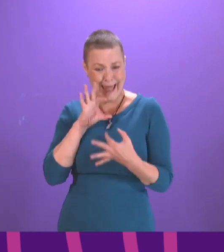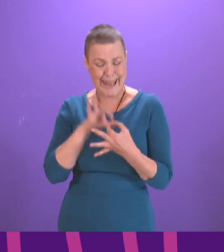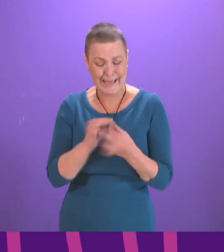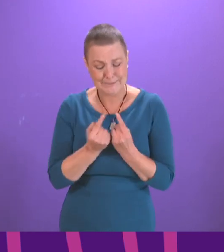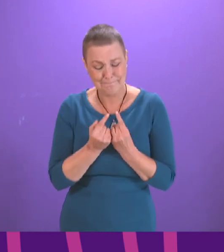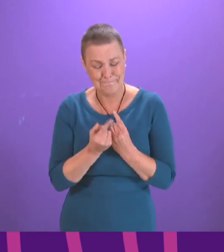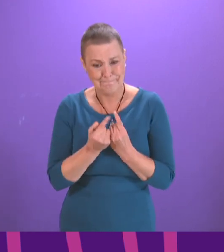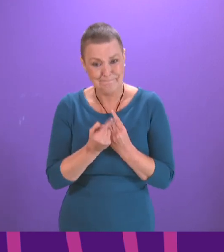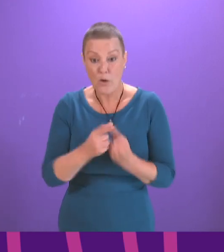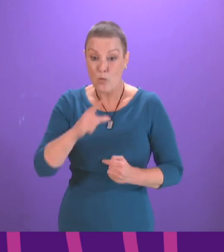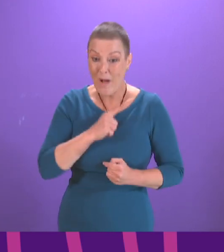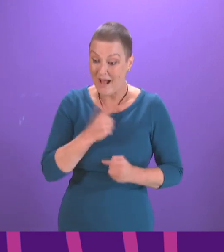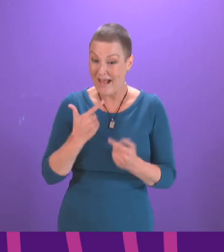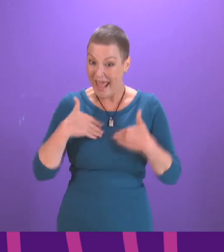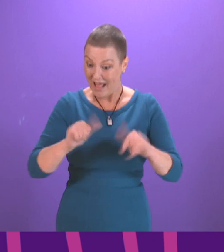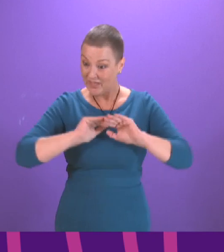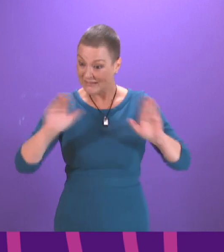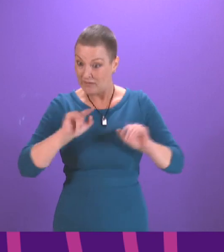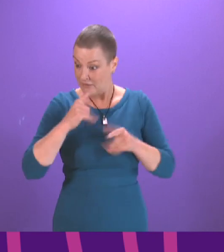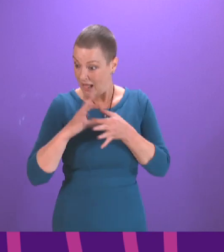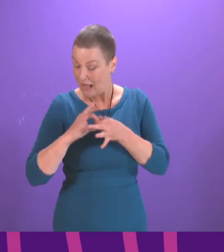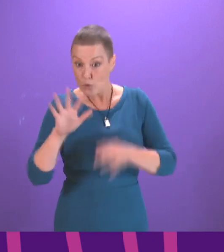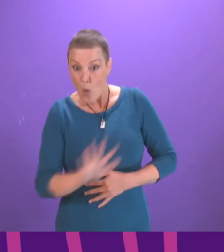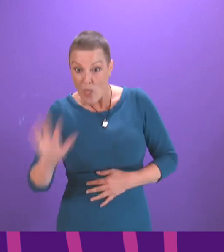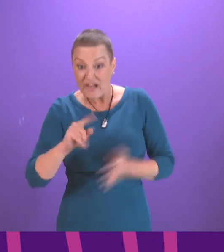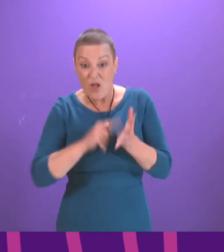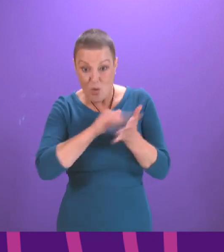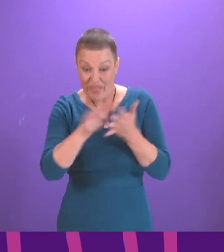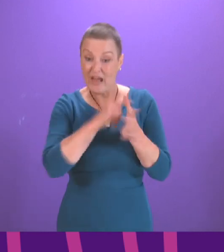with health services in Lothian and in Greater Glasgow and Clyde. We have also considered